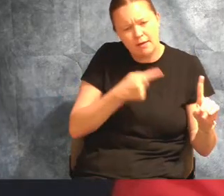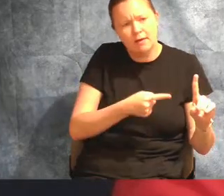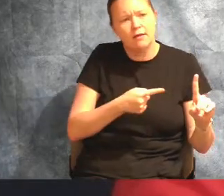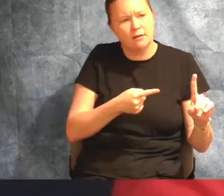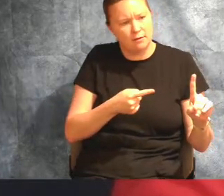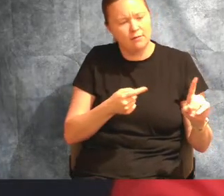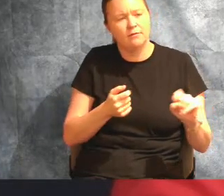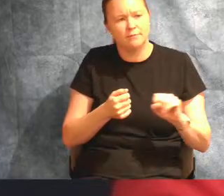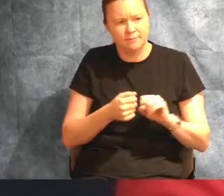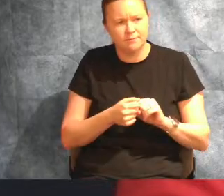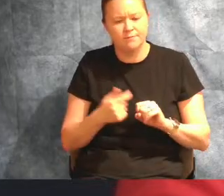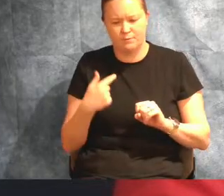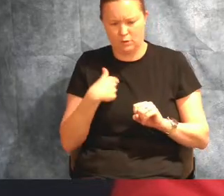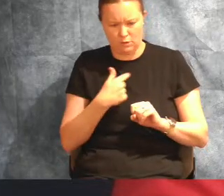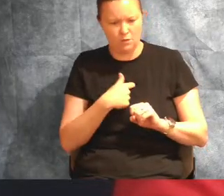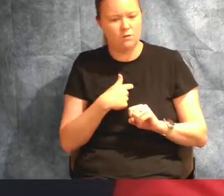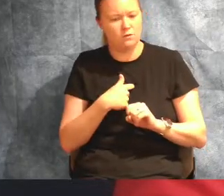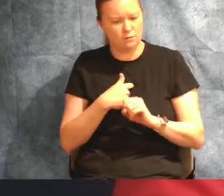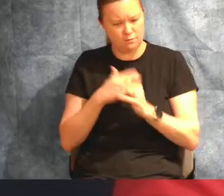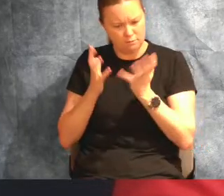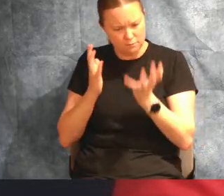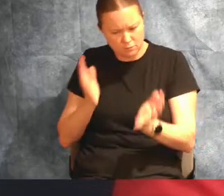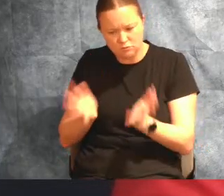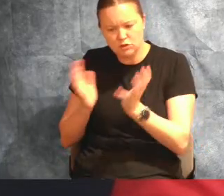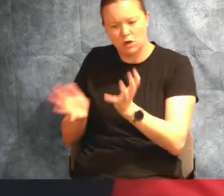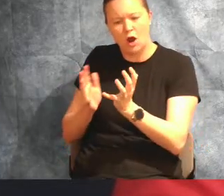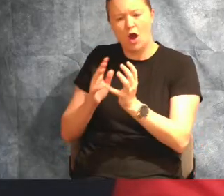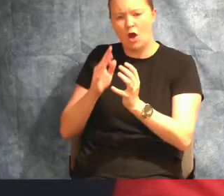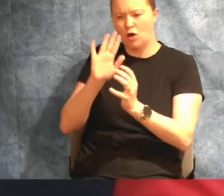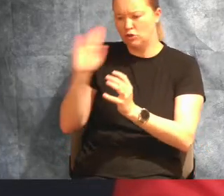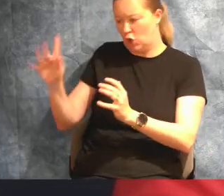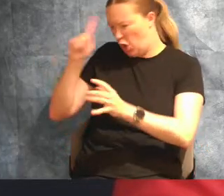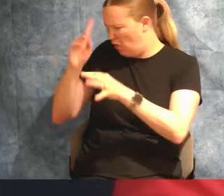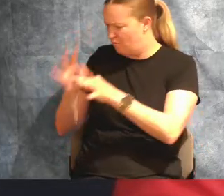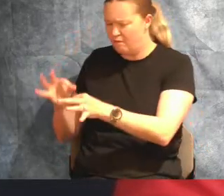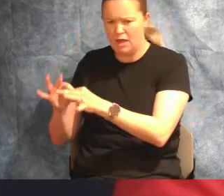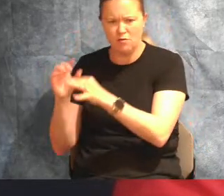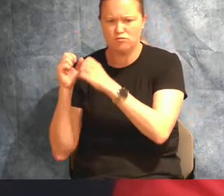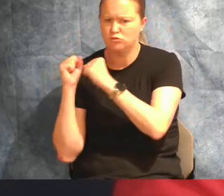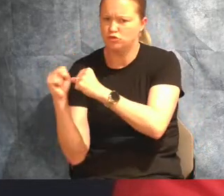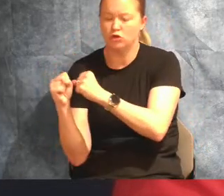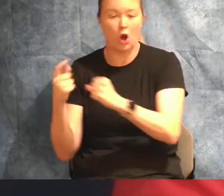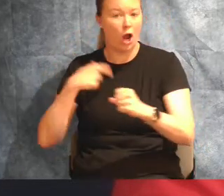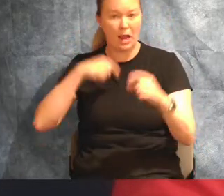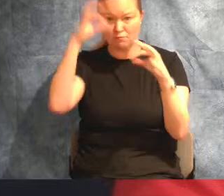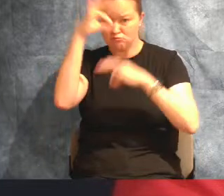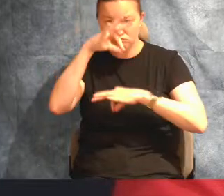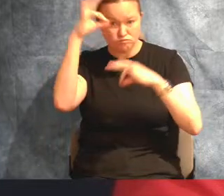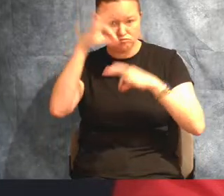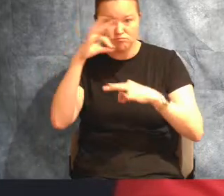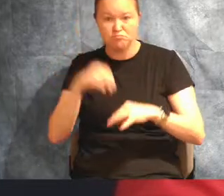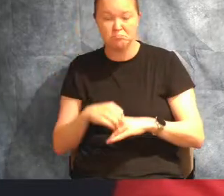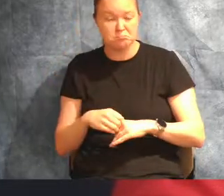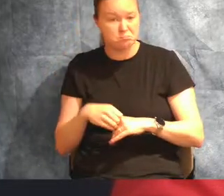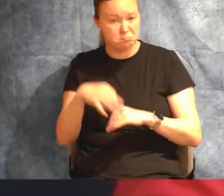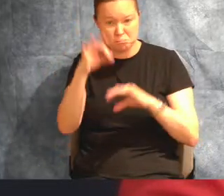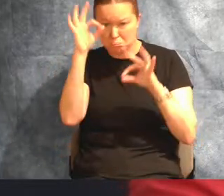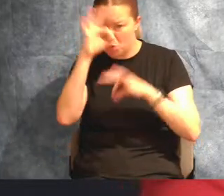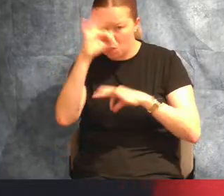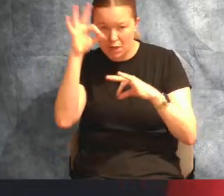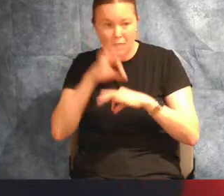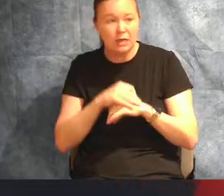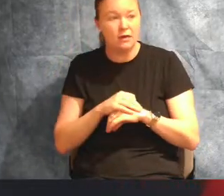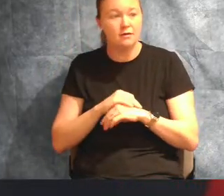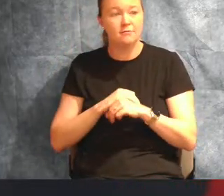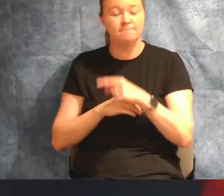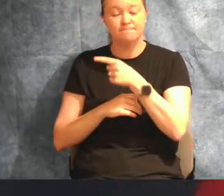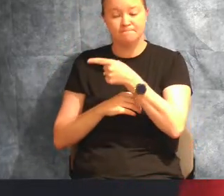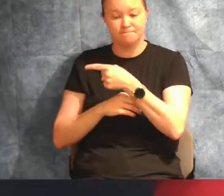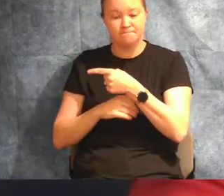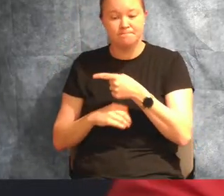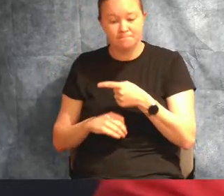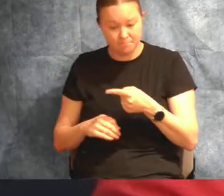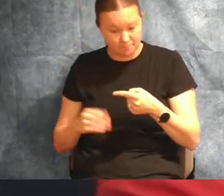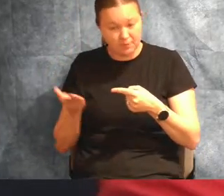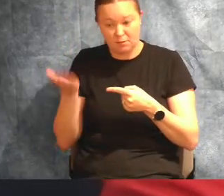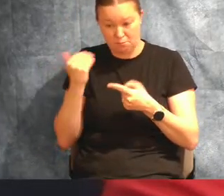had talked talked and her faith was just so strong and I had no idea no idea that she had cancer or